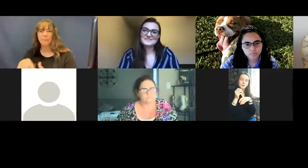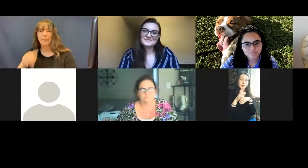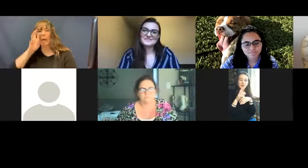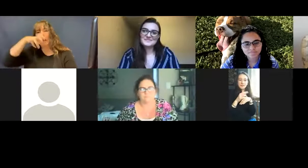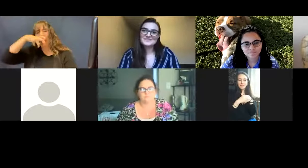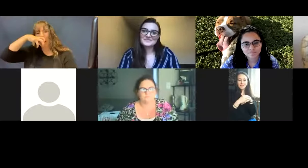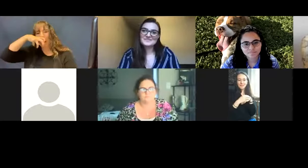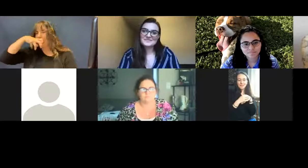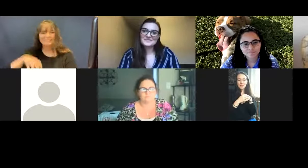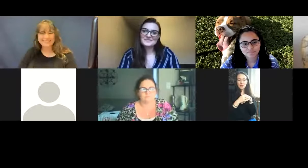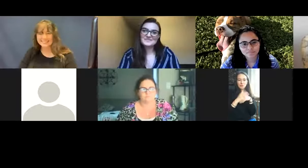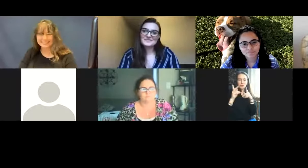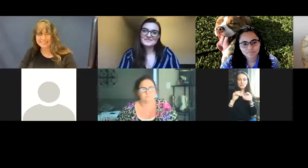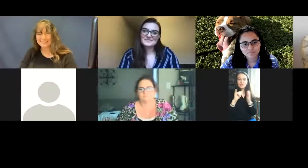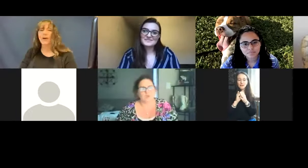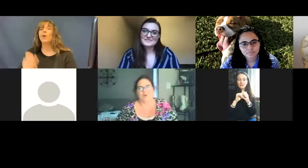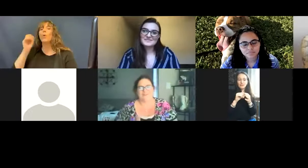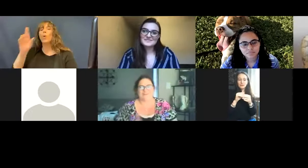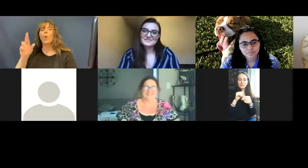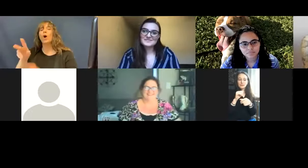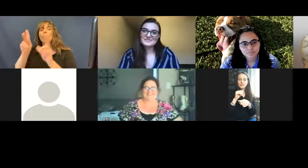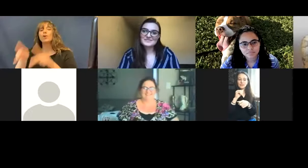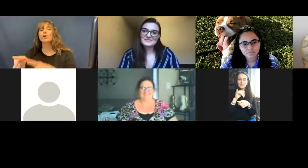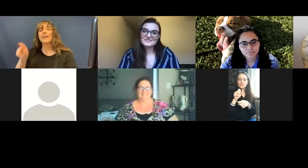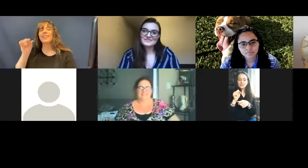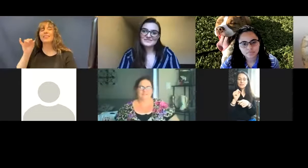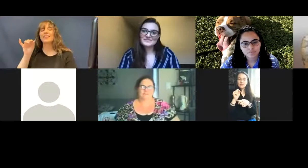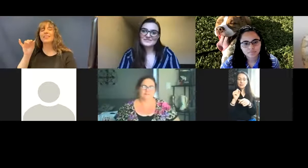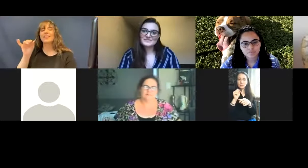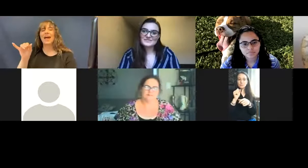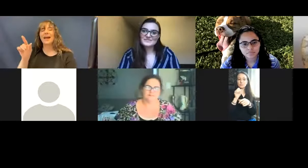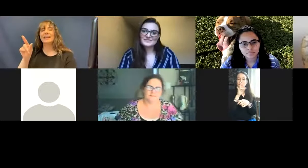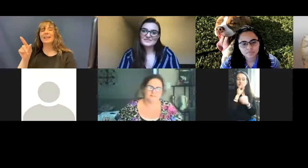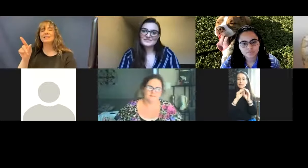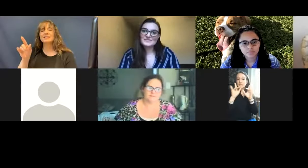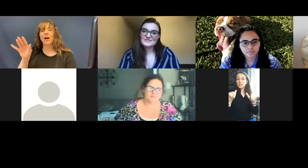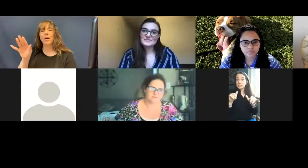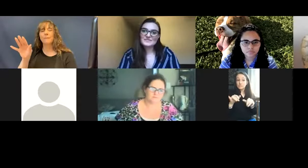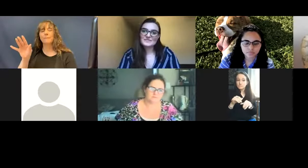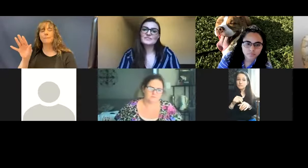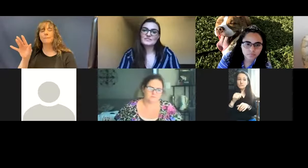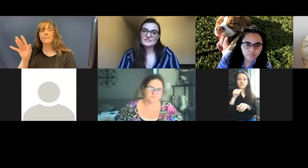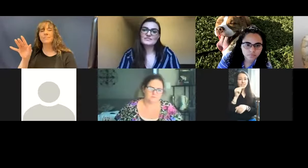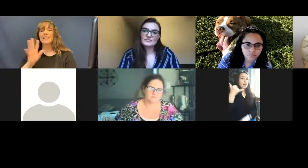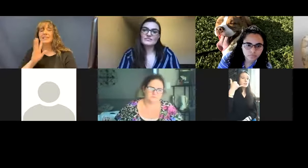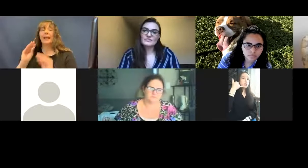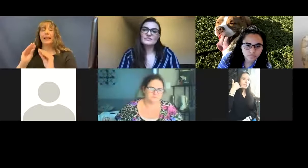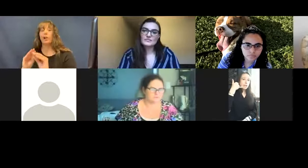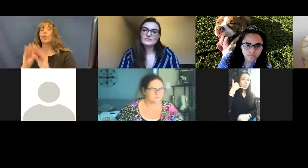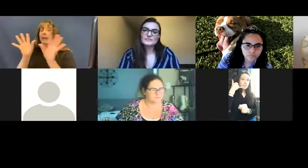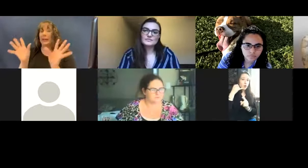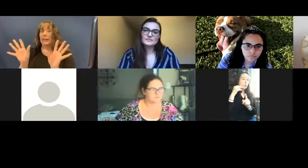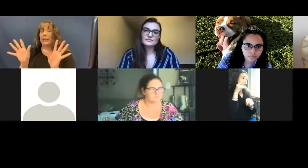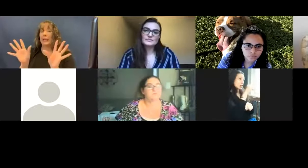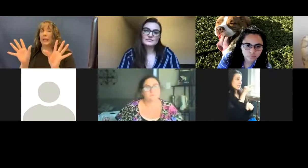or a person that is speaking clearly and not trying to be on the phone or looking at a